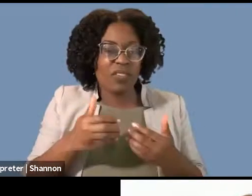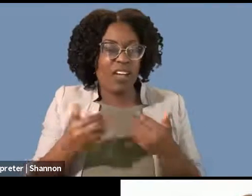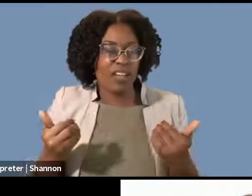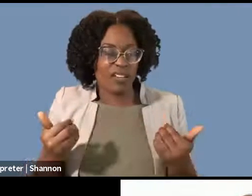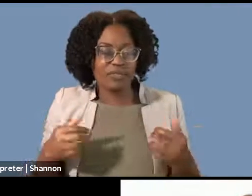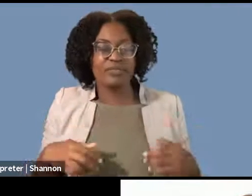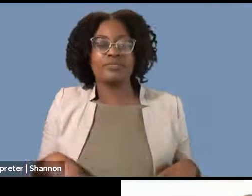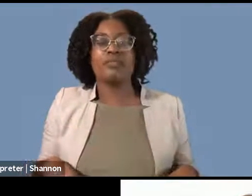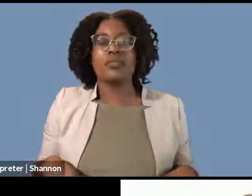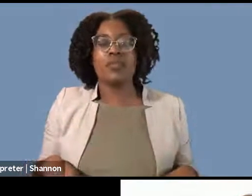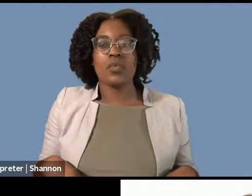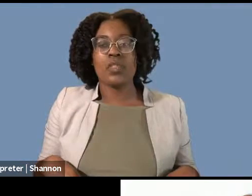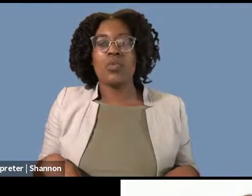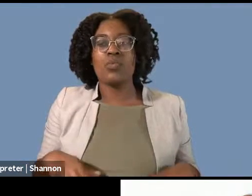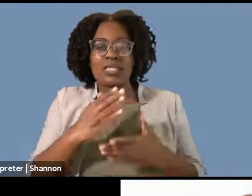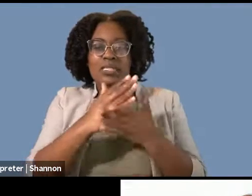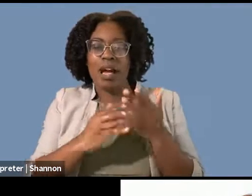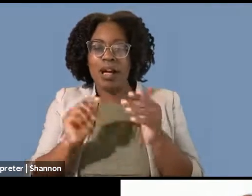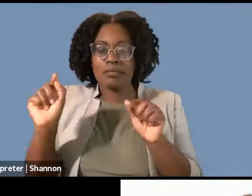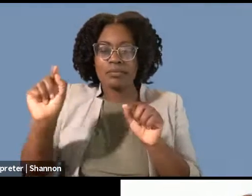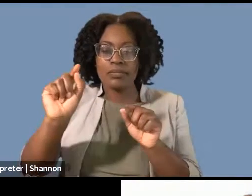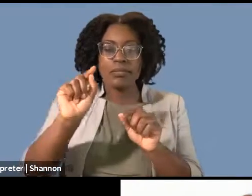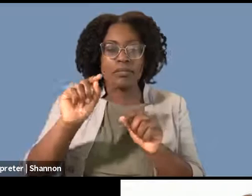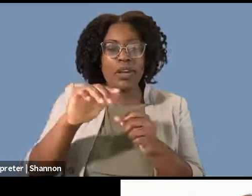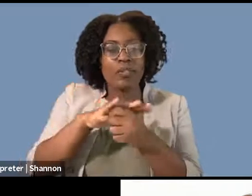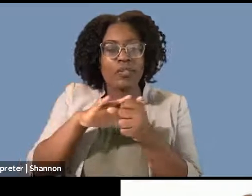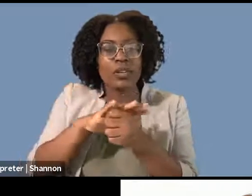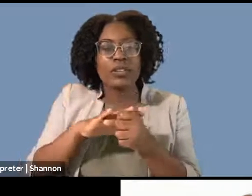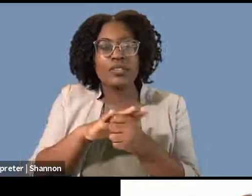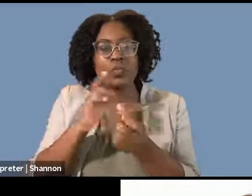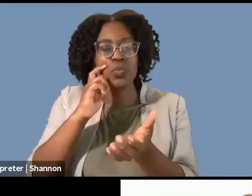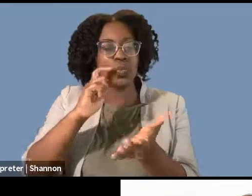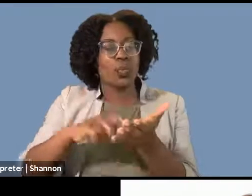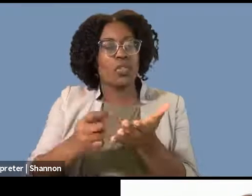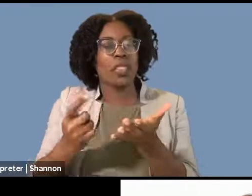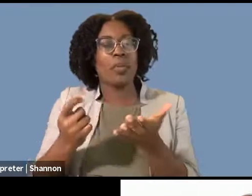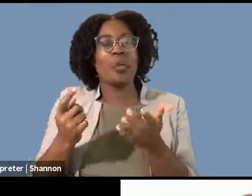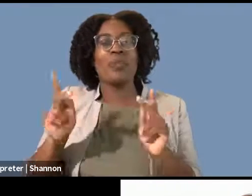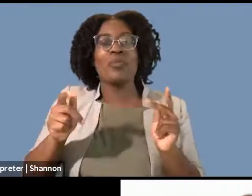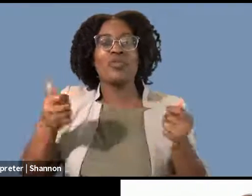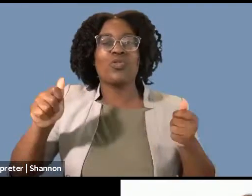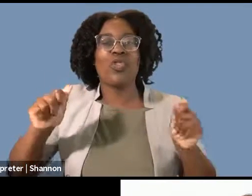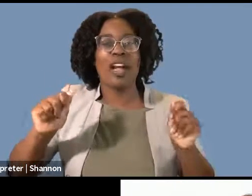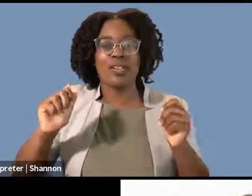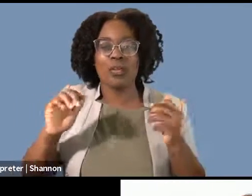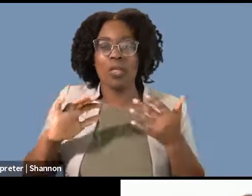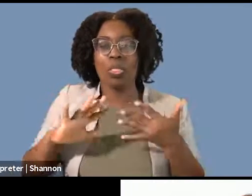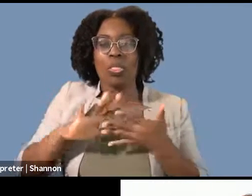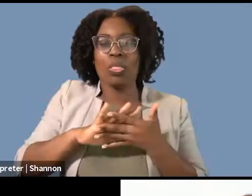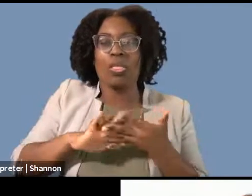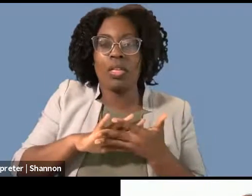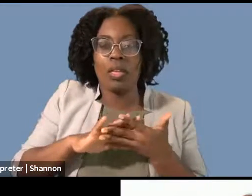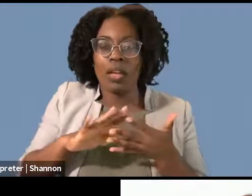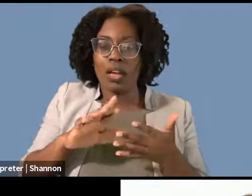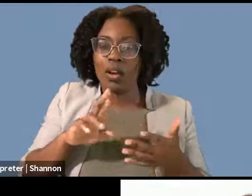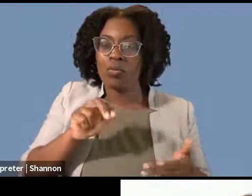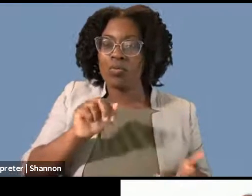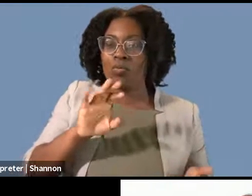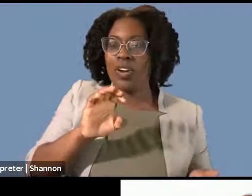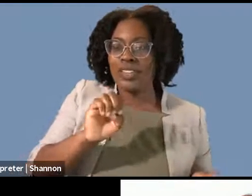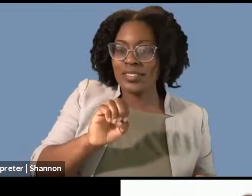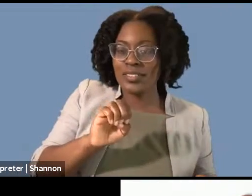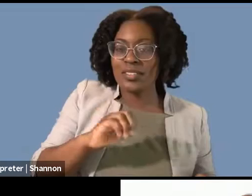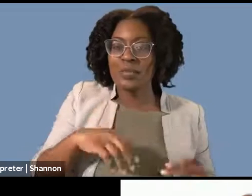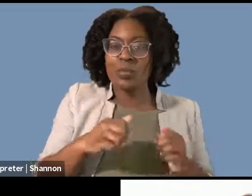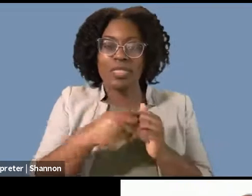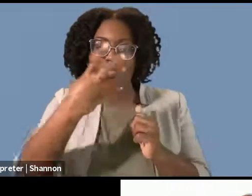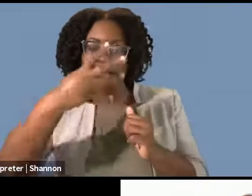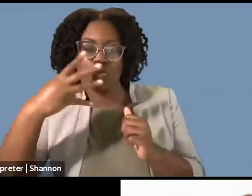We see that here as well. We tend to racialize people who we treat as inferior. So that's